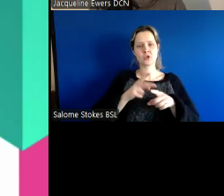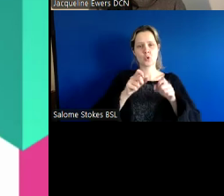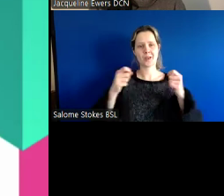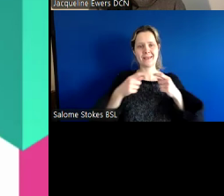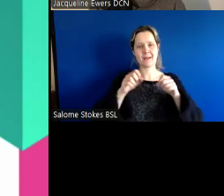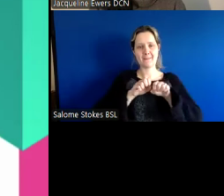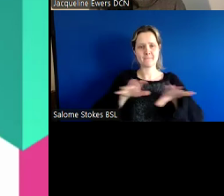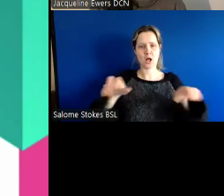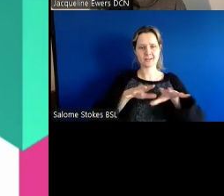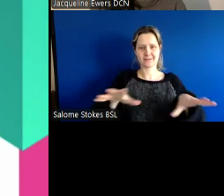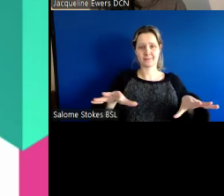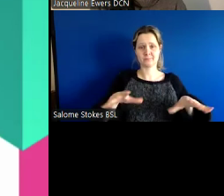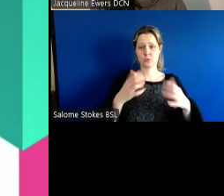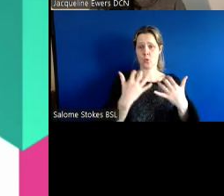Audiences with Email.